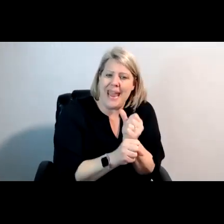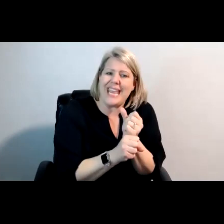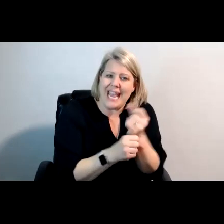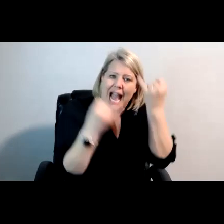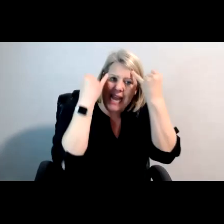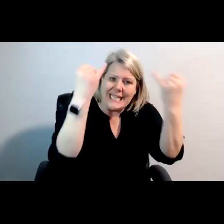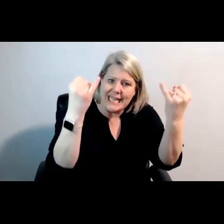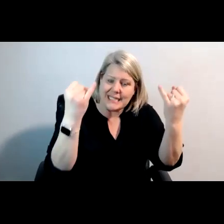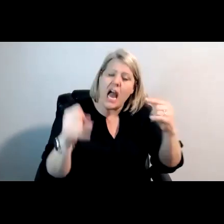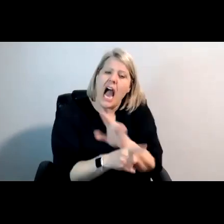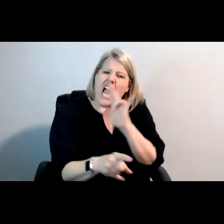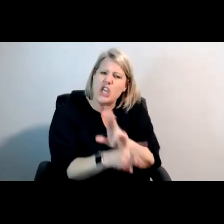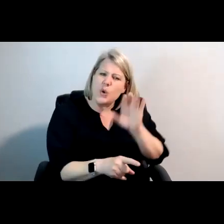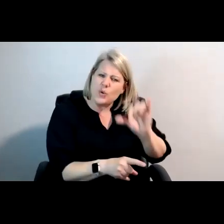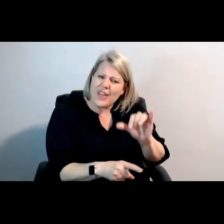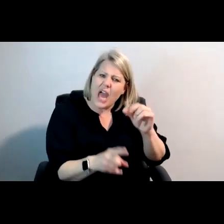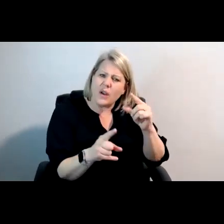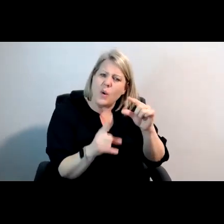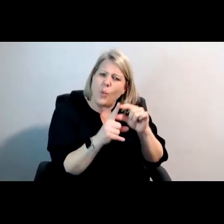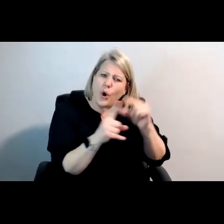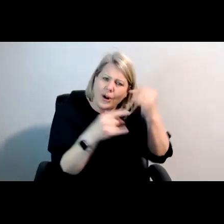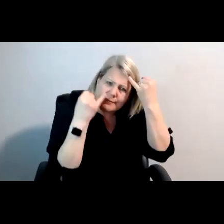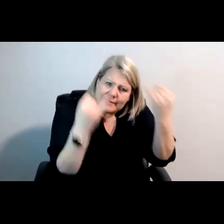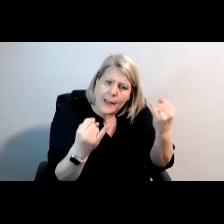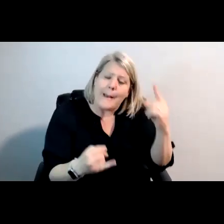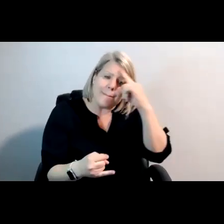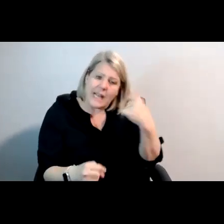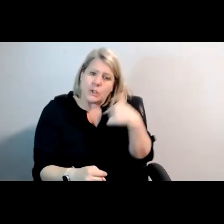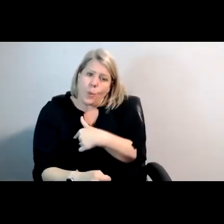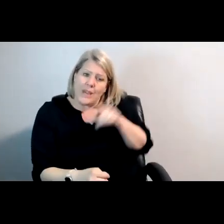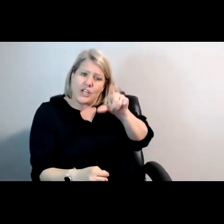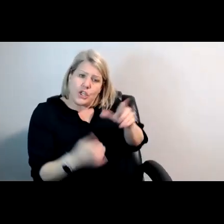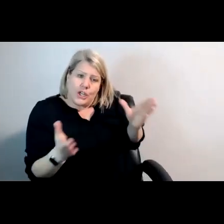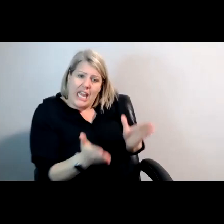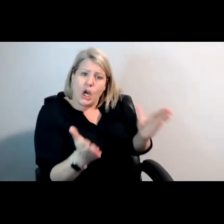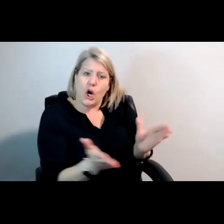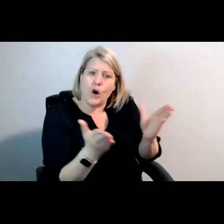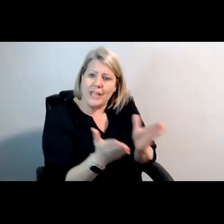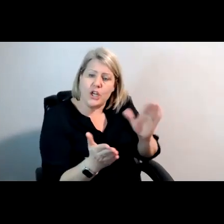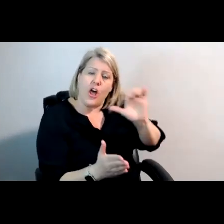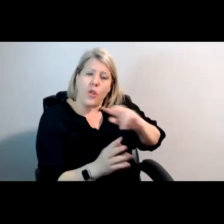because I think you should be encouraging the use of those kinds of principles involving the person